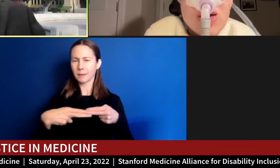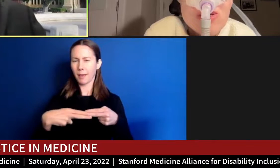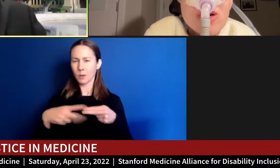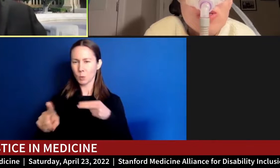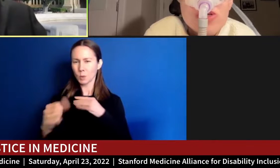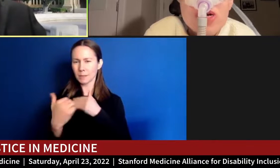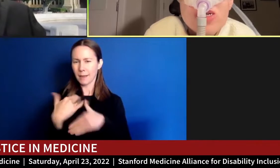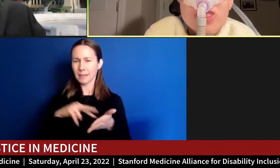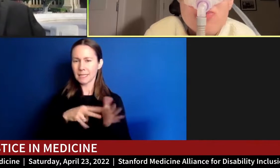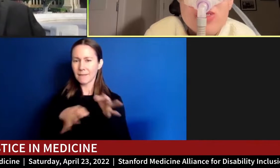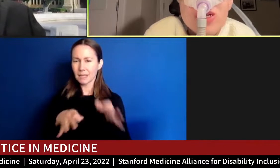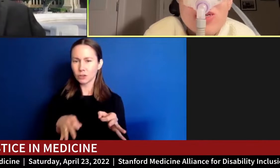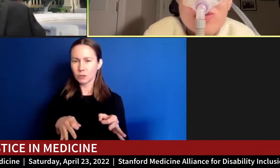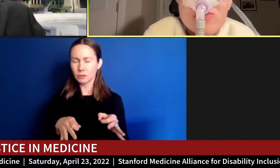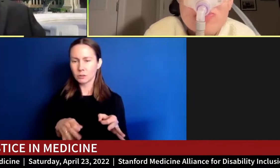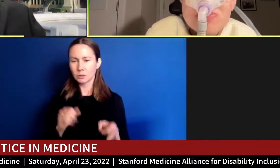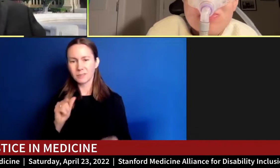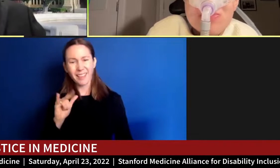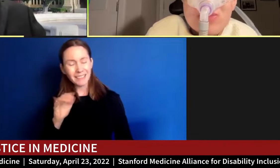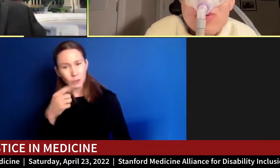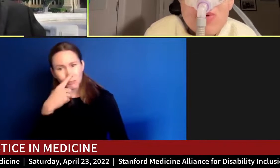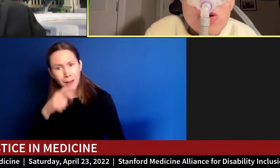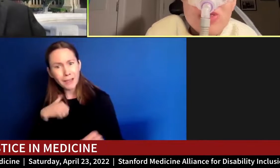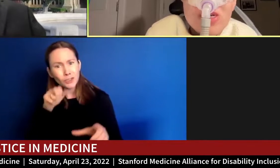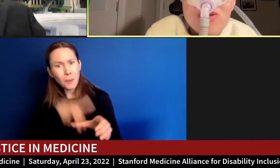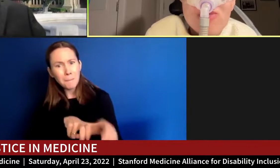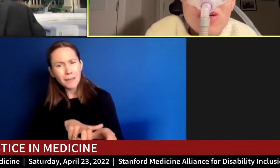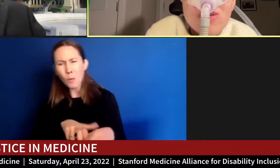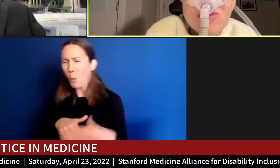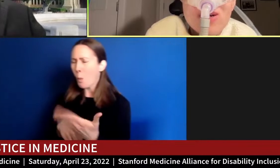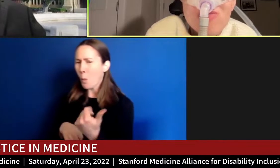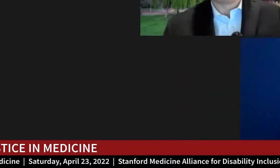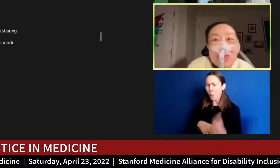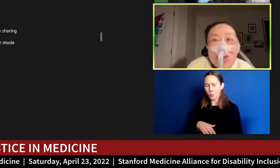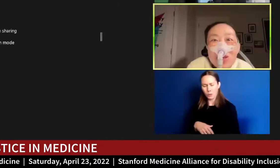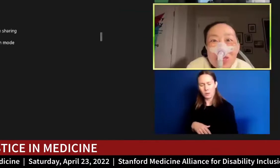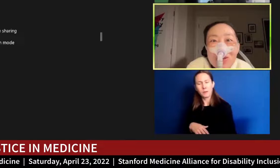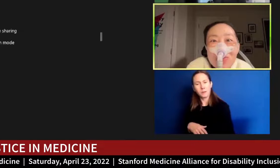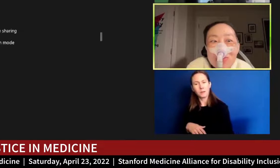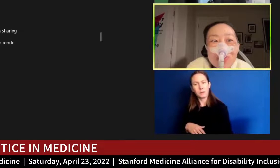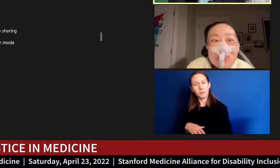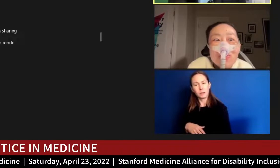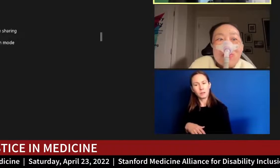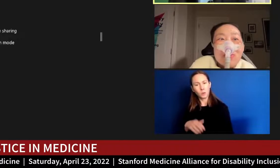Could I jump in to like— Yes. my own kind of definition. Oh, yea thank you.